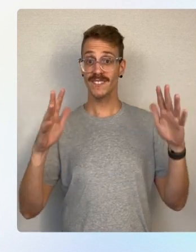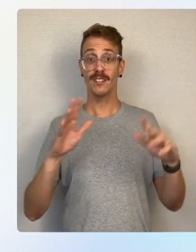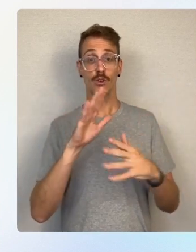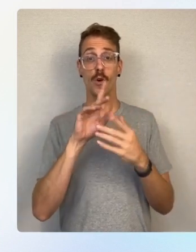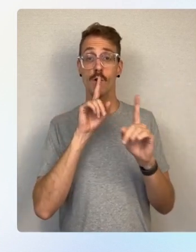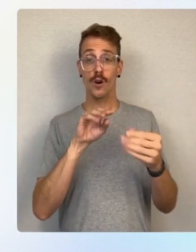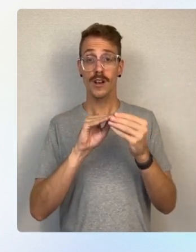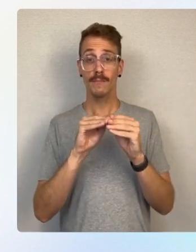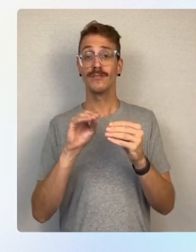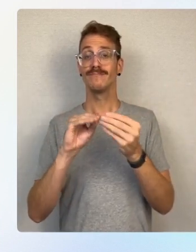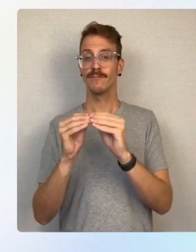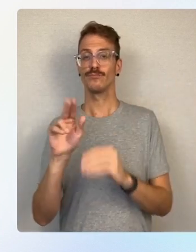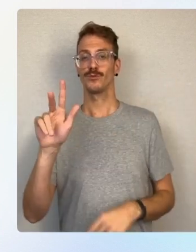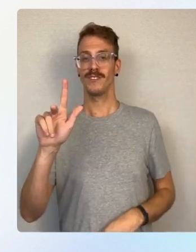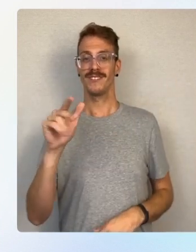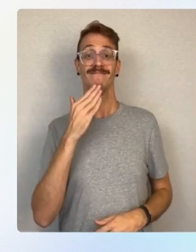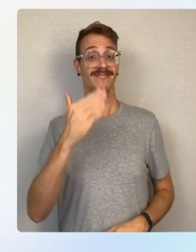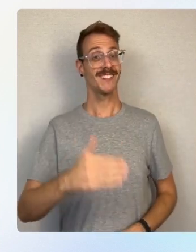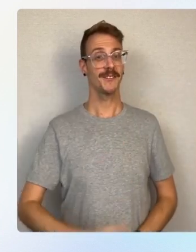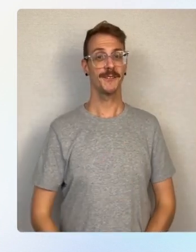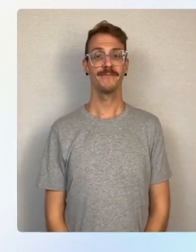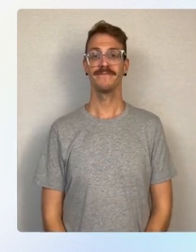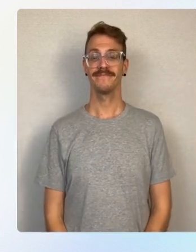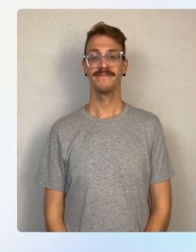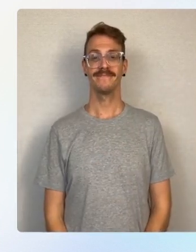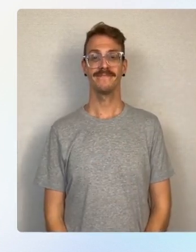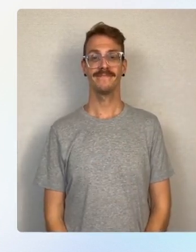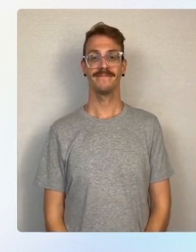[Woman] All set. Your order number is number 23. Thank you.